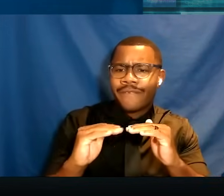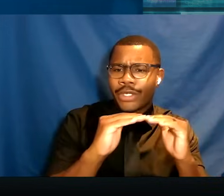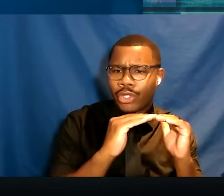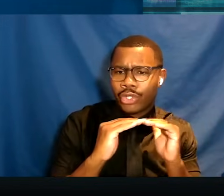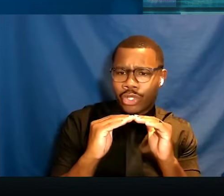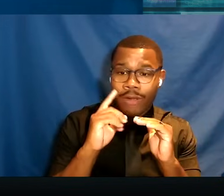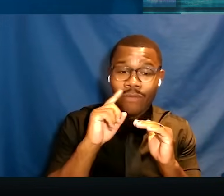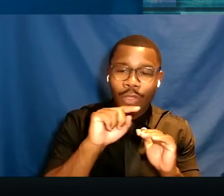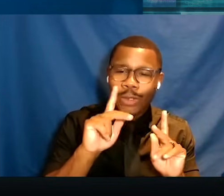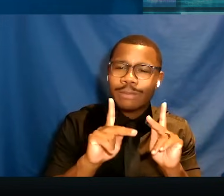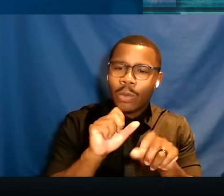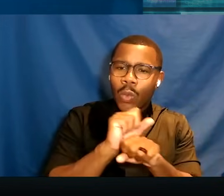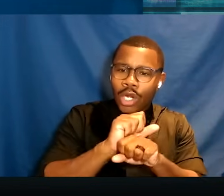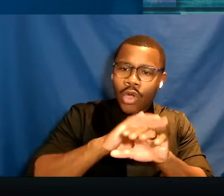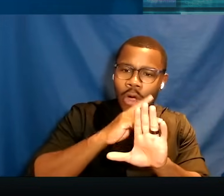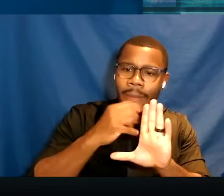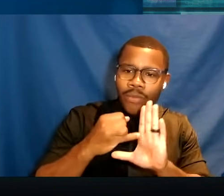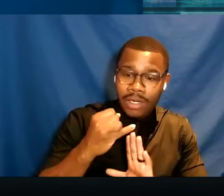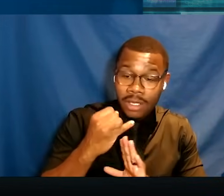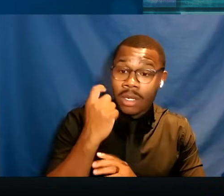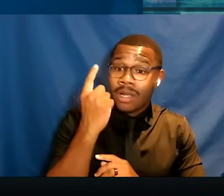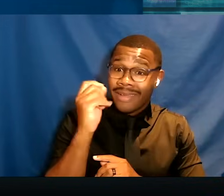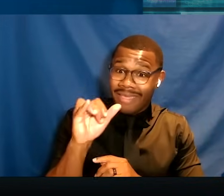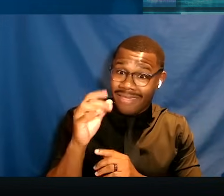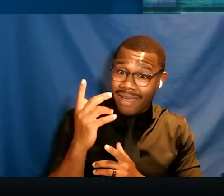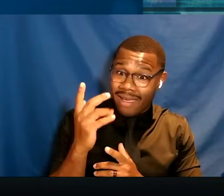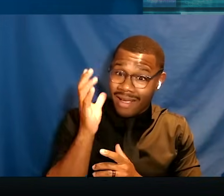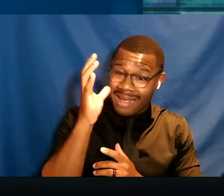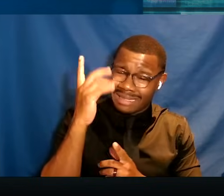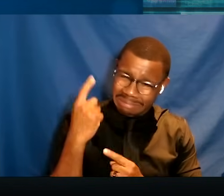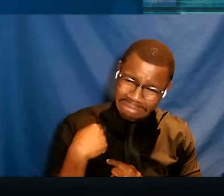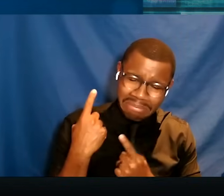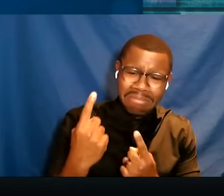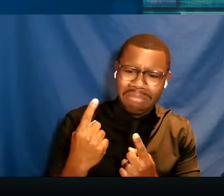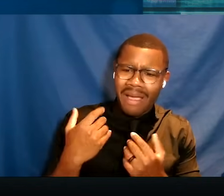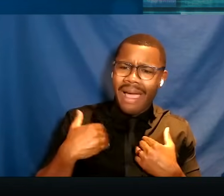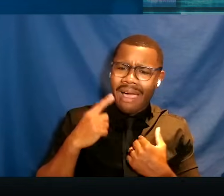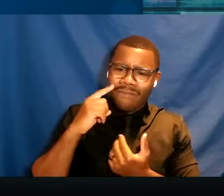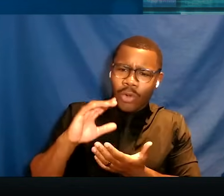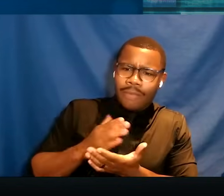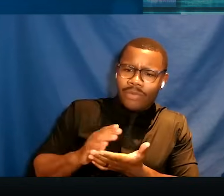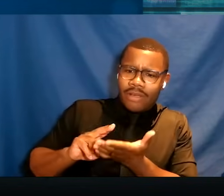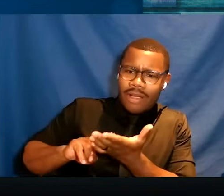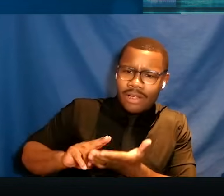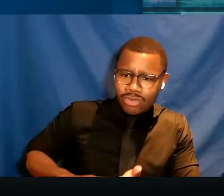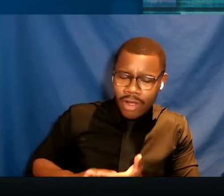It's a concept we've had in place in our music contracts for over a decade. We have it in our commercial contracts just in the last negotiation,